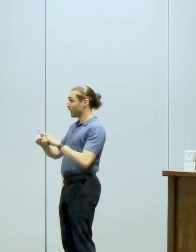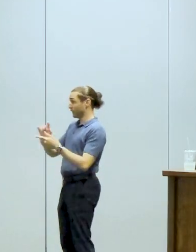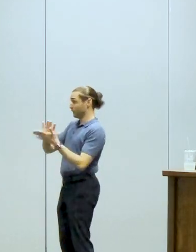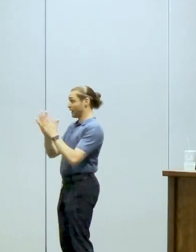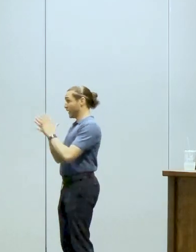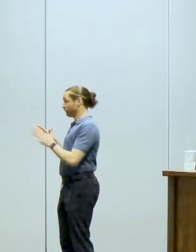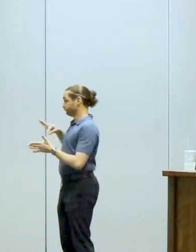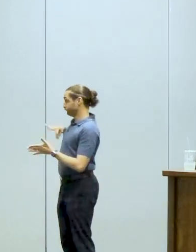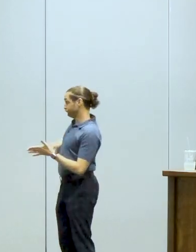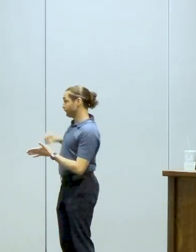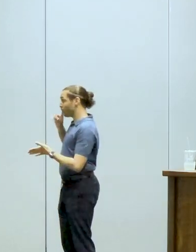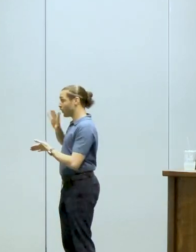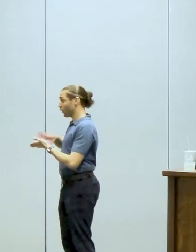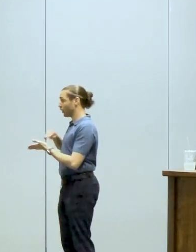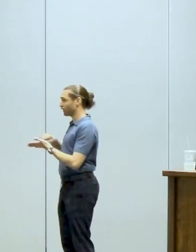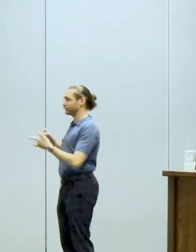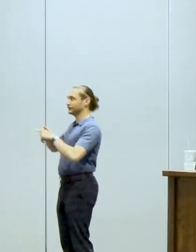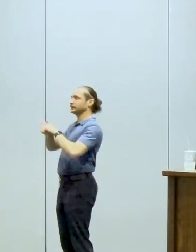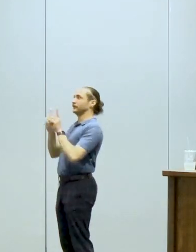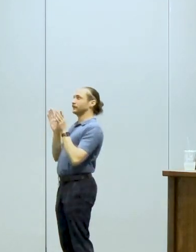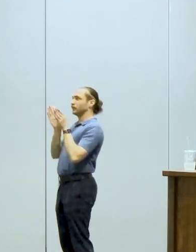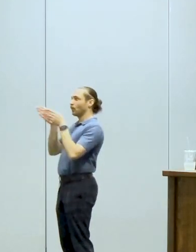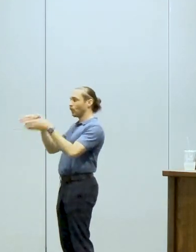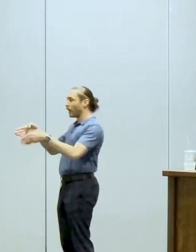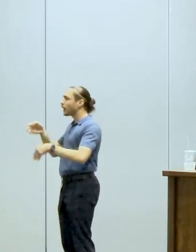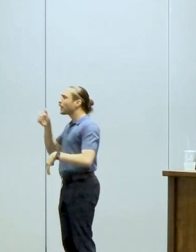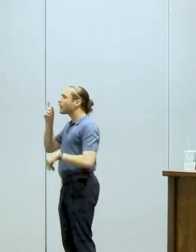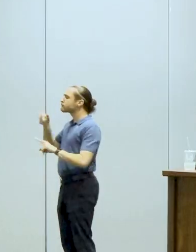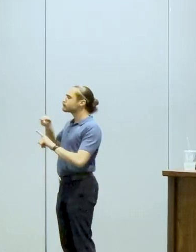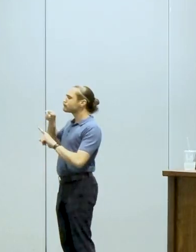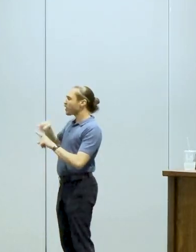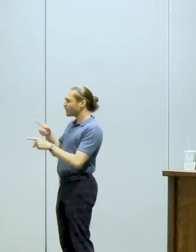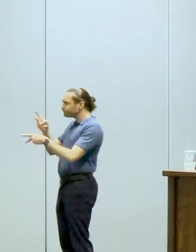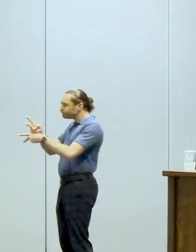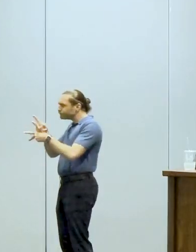prompt engineering is just a way to say that how we ask AI, okay,